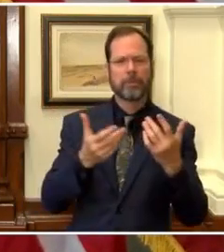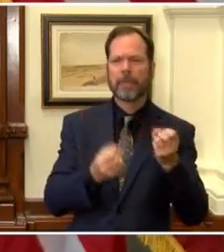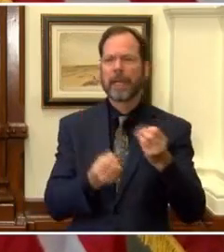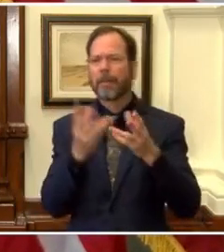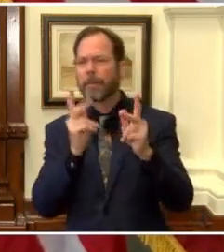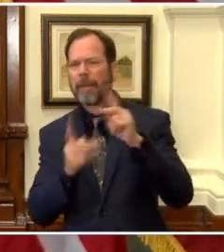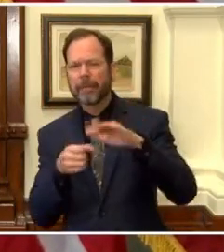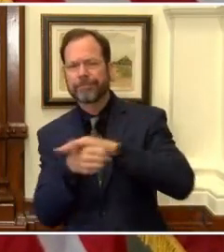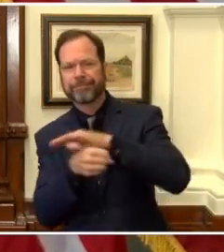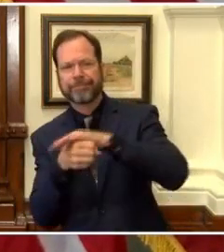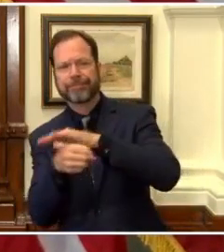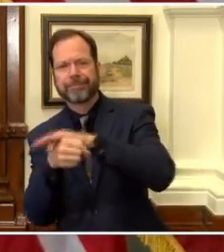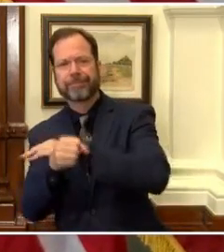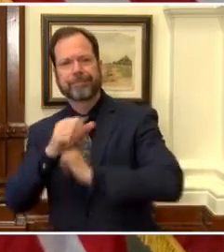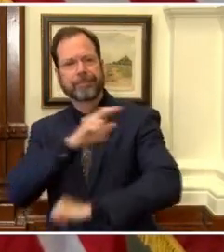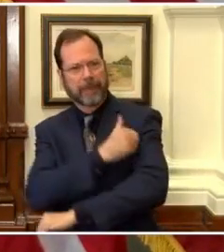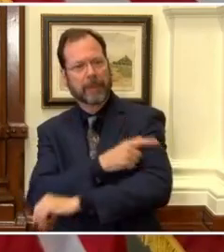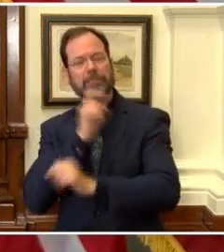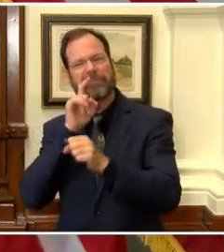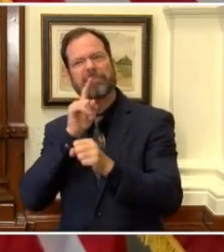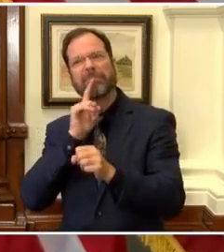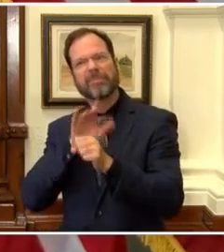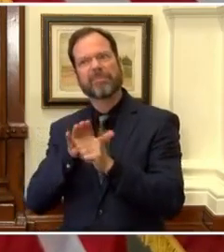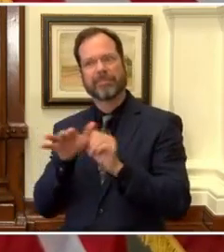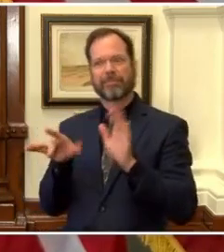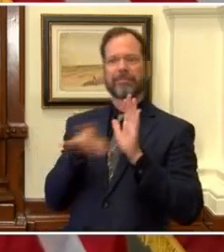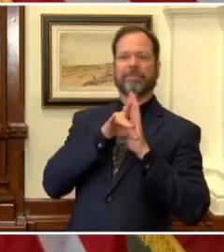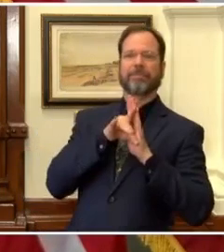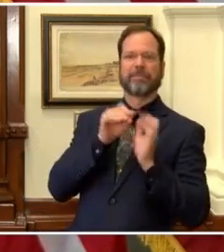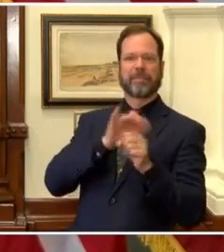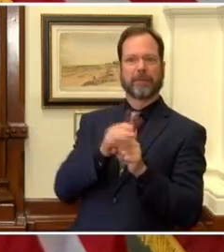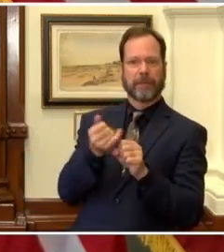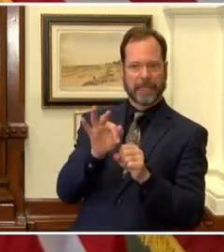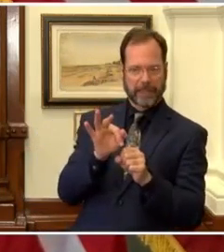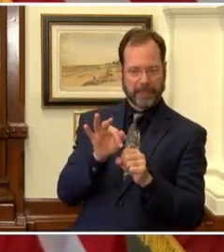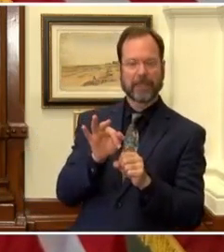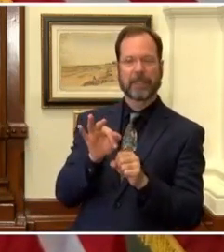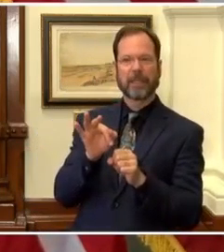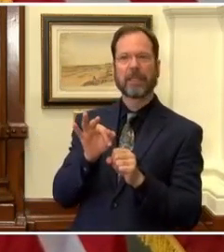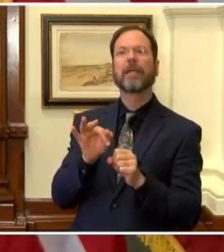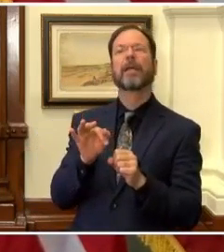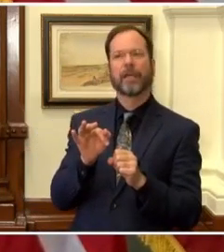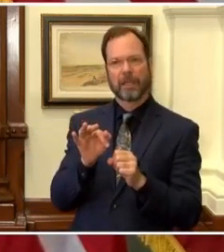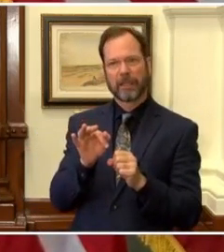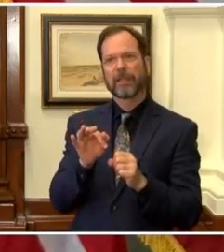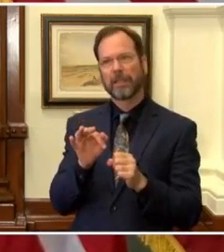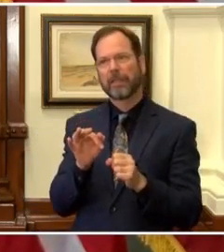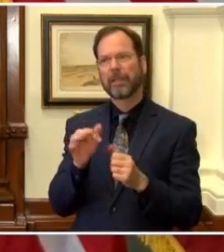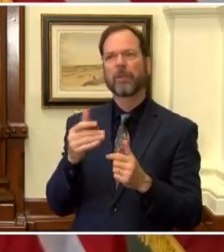AREAS. WE KEEP A CLOSE EYE ON THE NUMBER OF PEOPLE WHO ARE